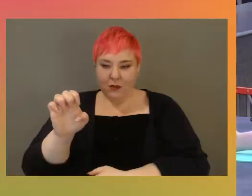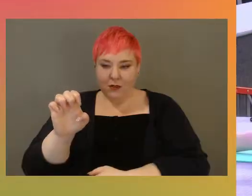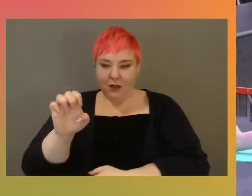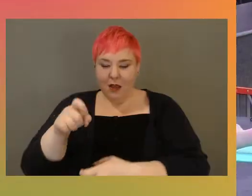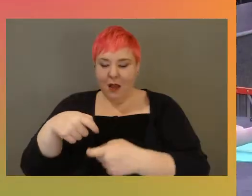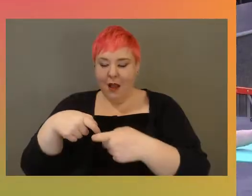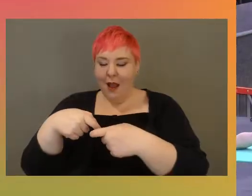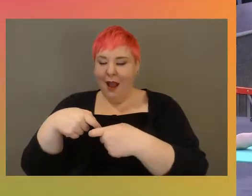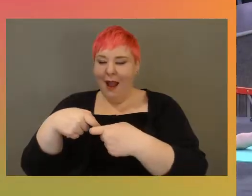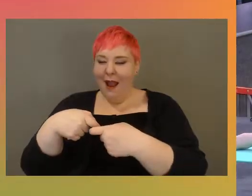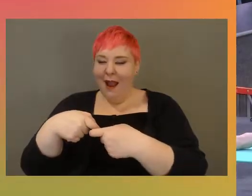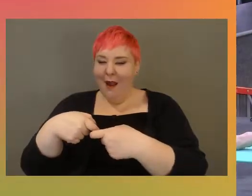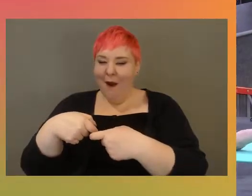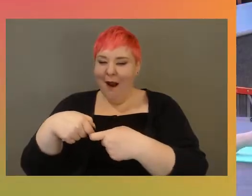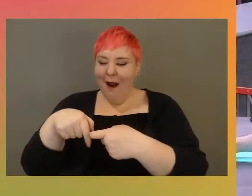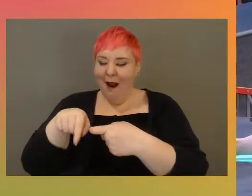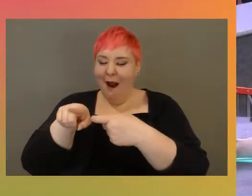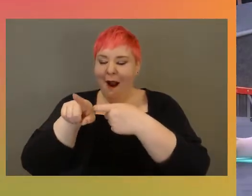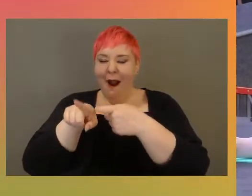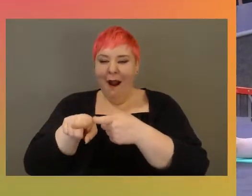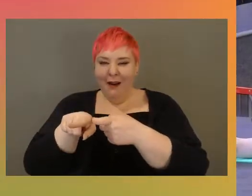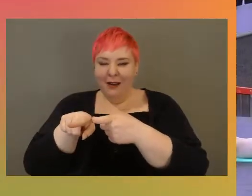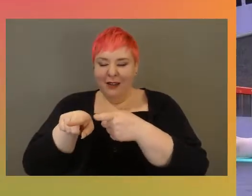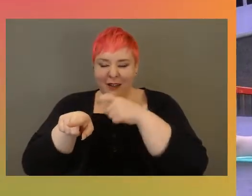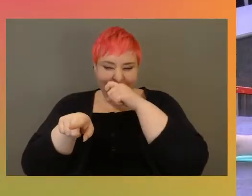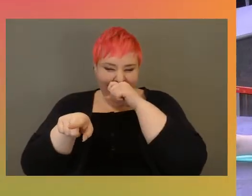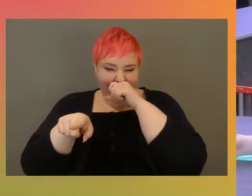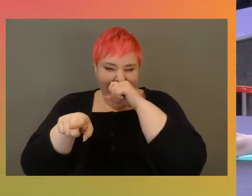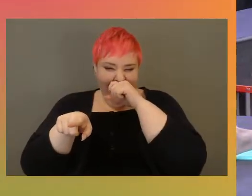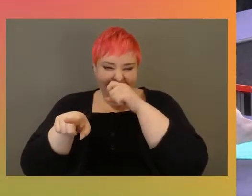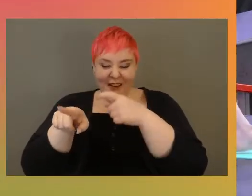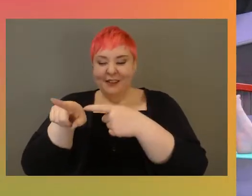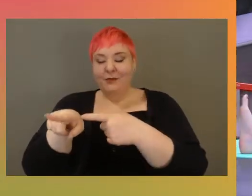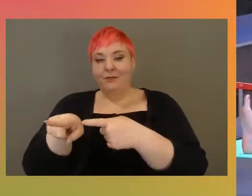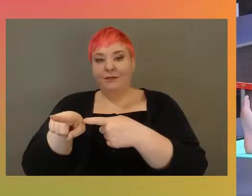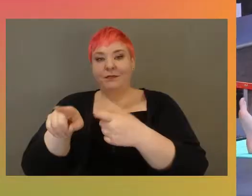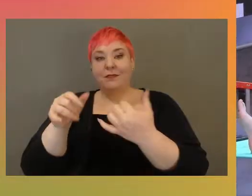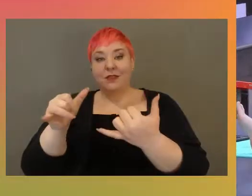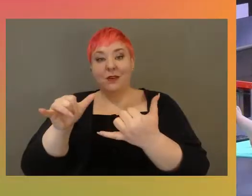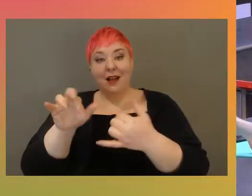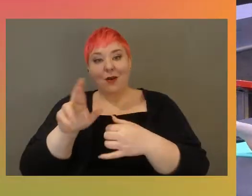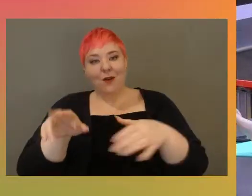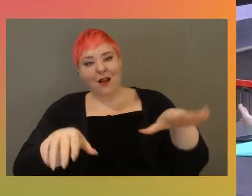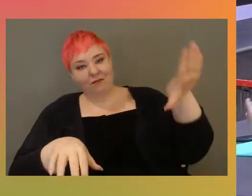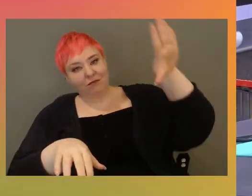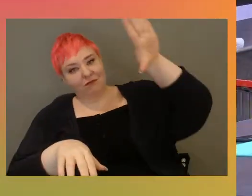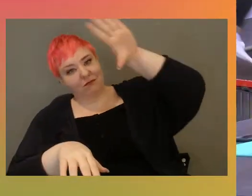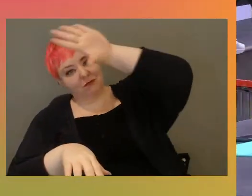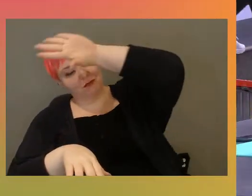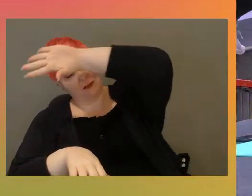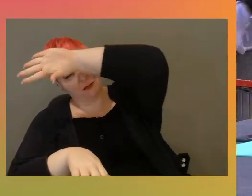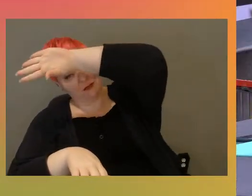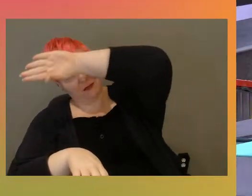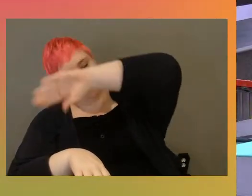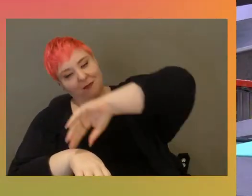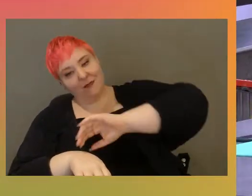PIGEON POSE.